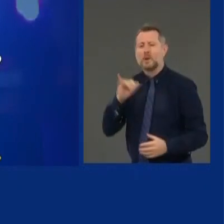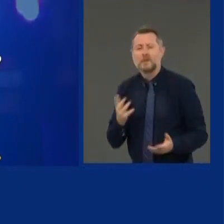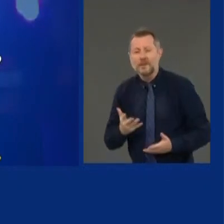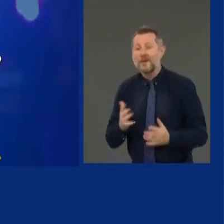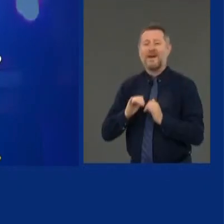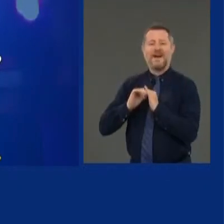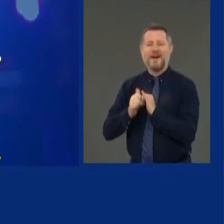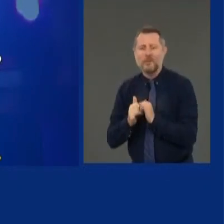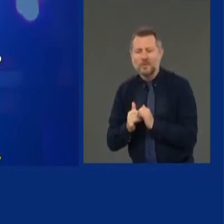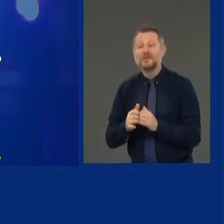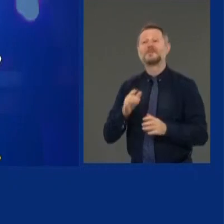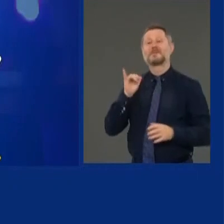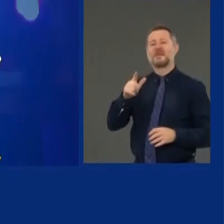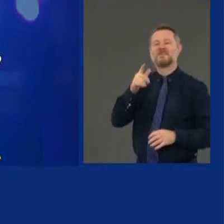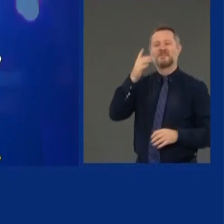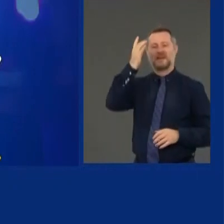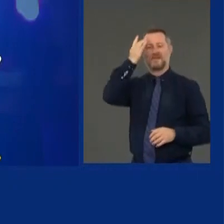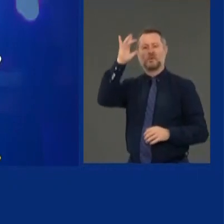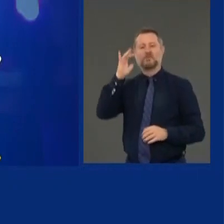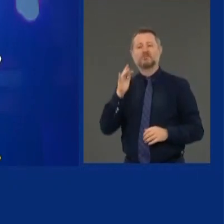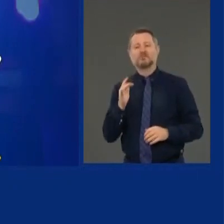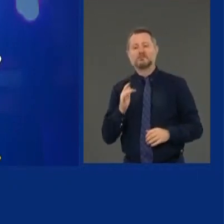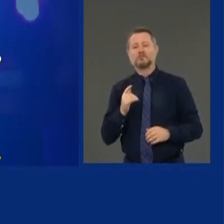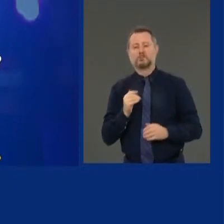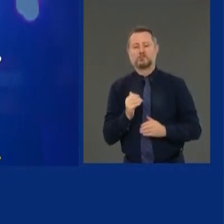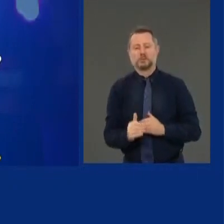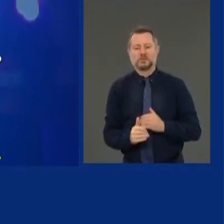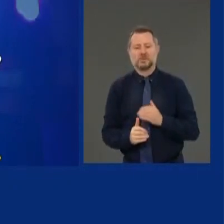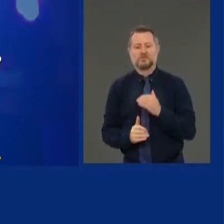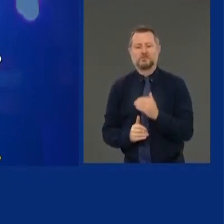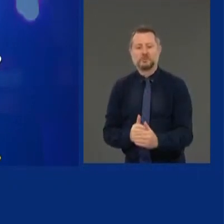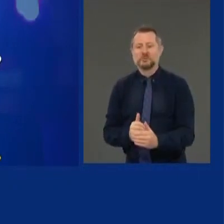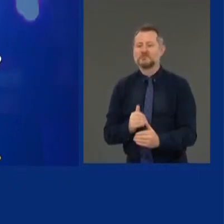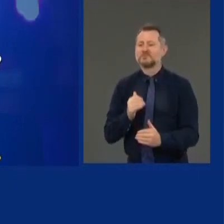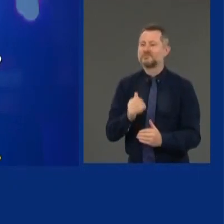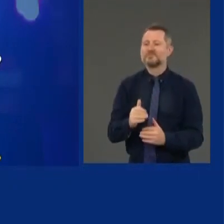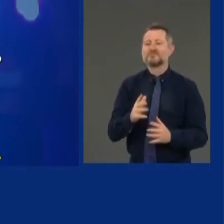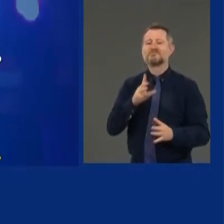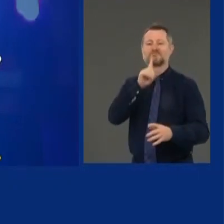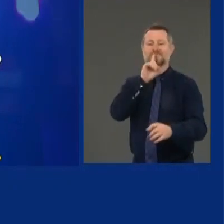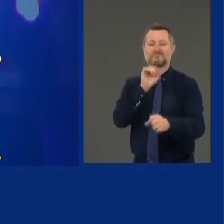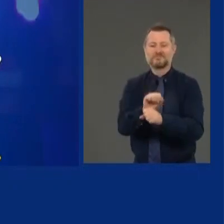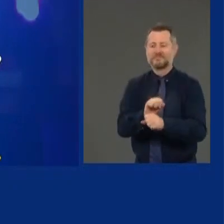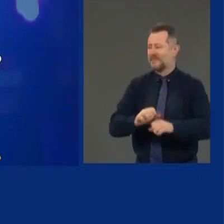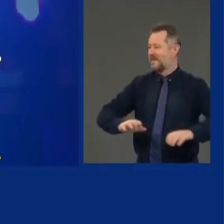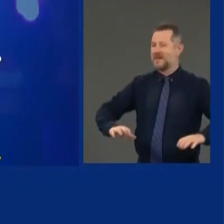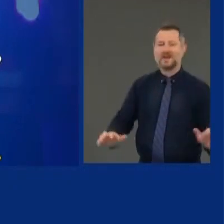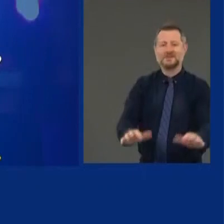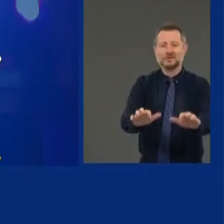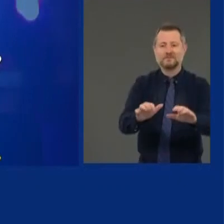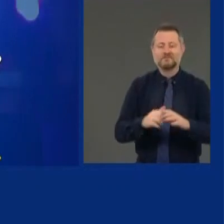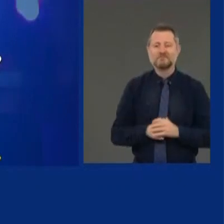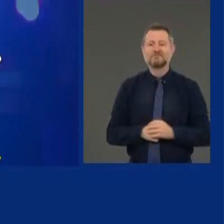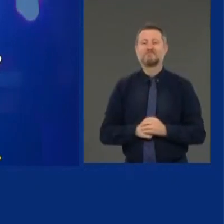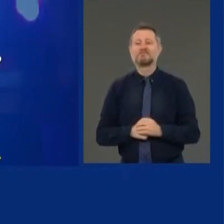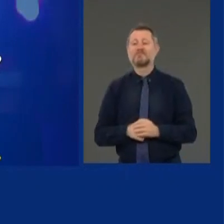WANT. AND HOW DO WE DO IT. THAT'S THE INTELLIGENT